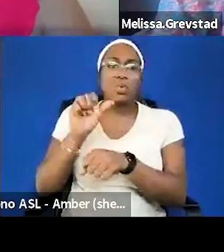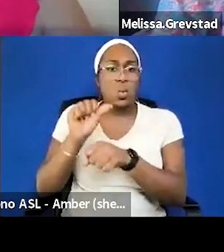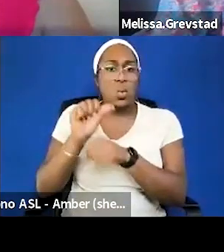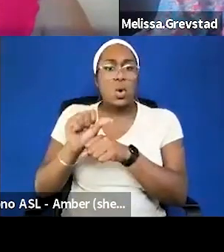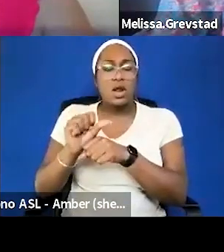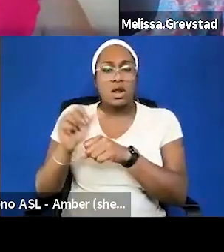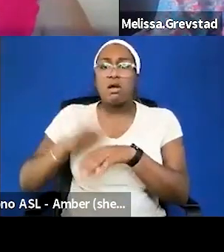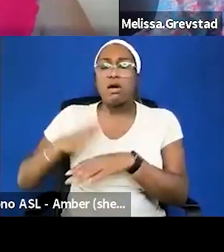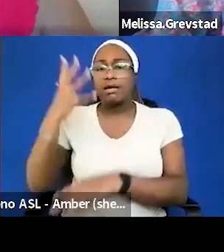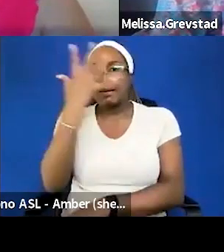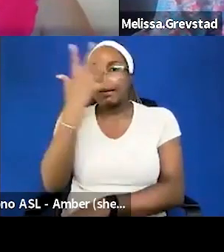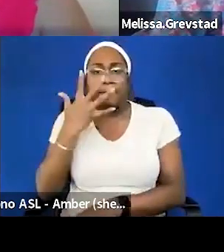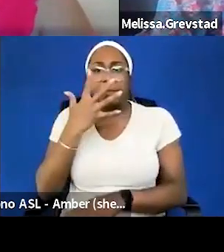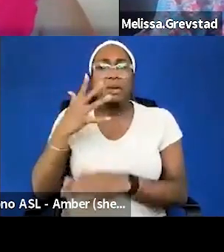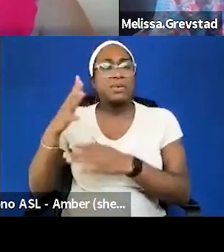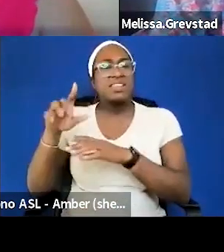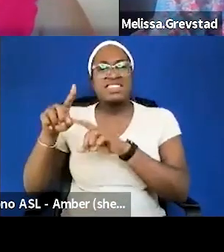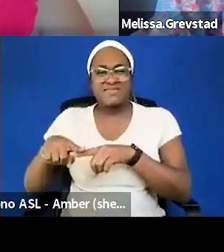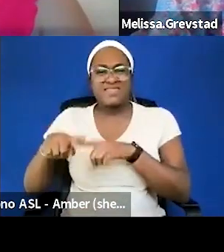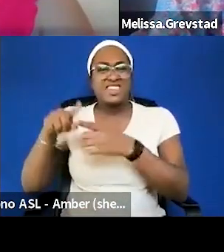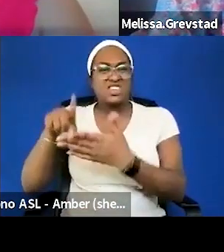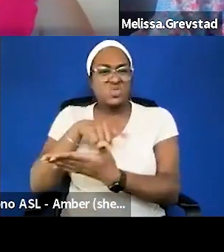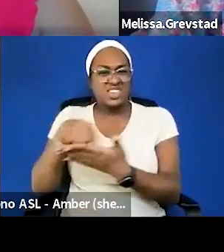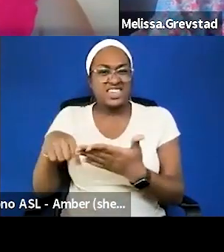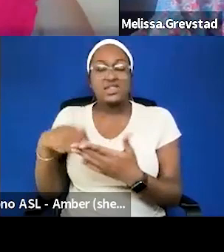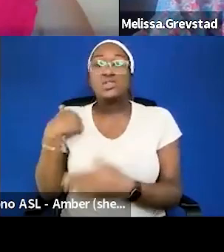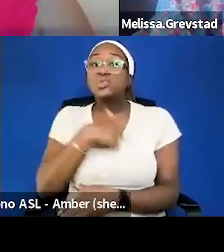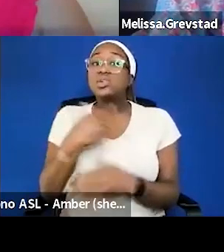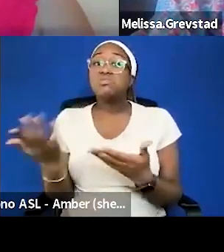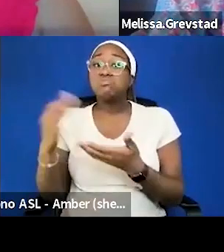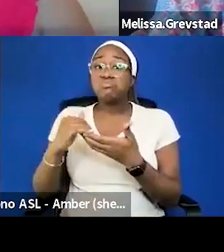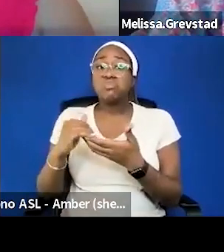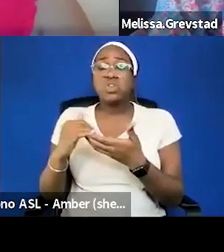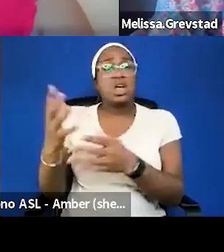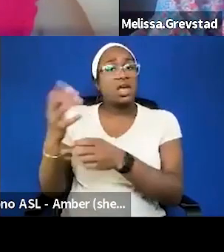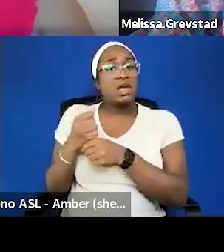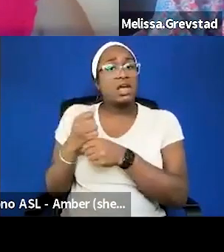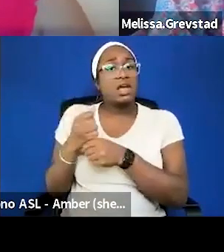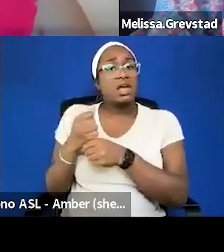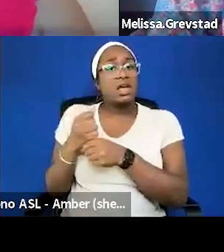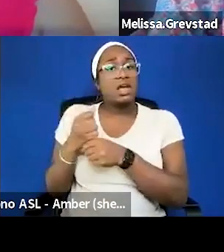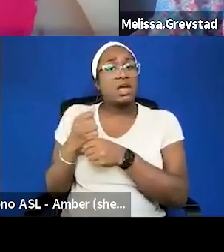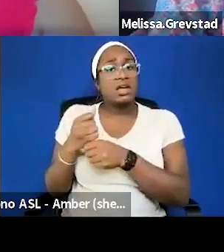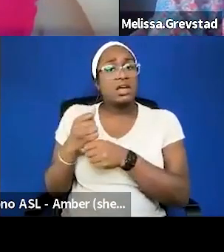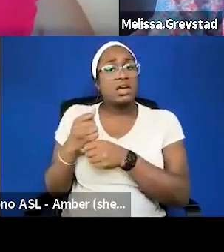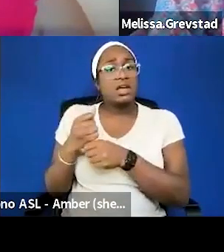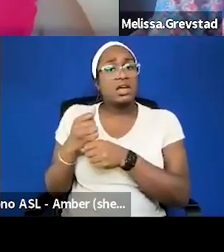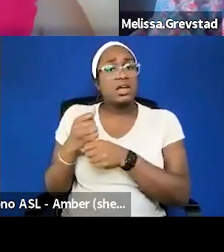based discrimination, and so we partnered with them and got their support to launch the Campaign for Size Freedom.